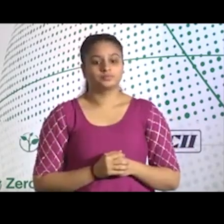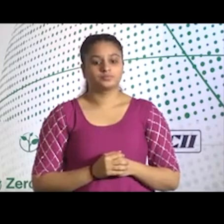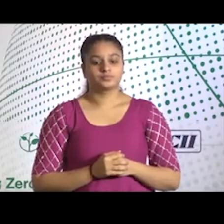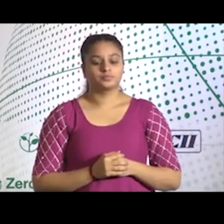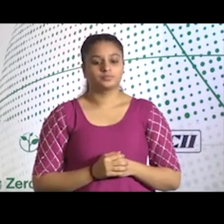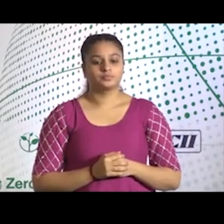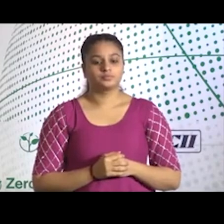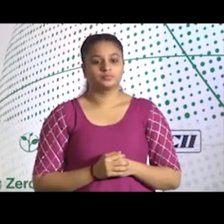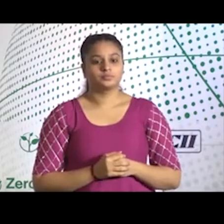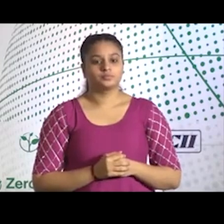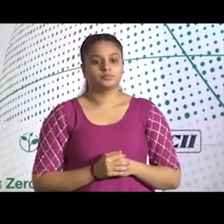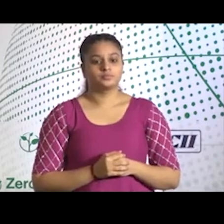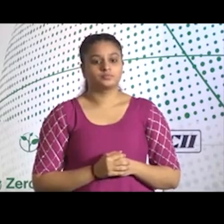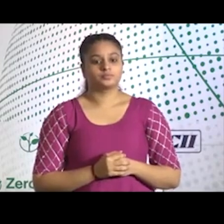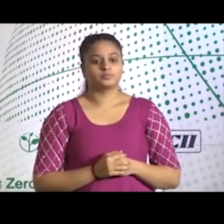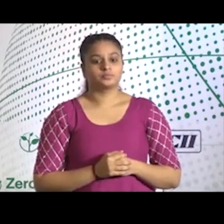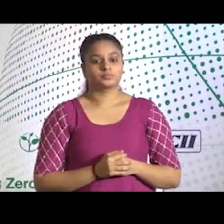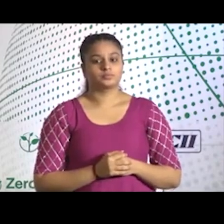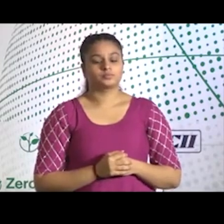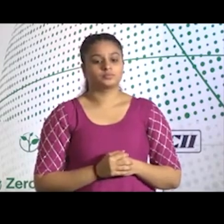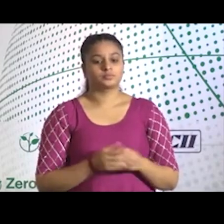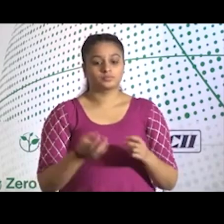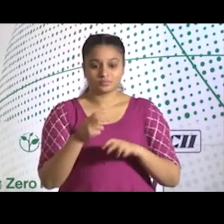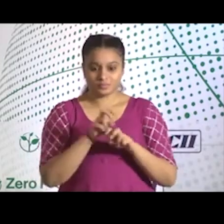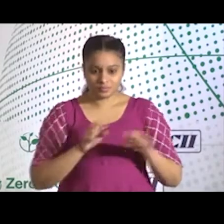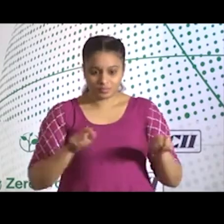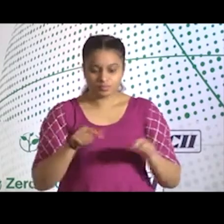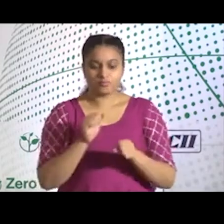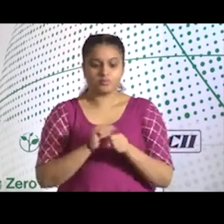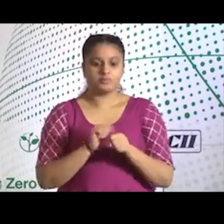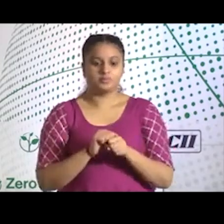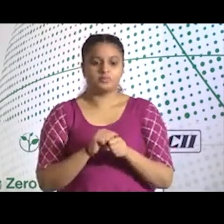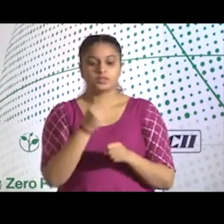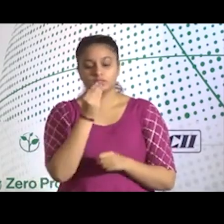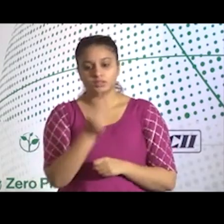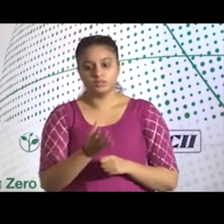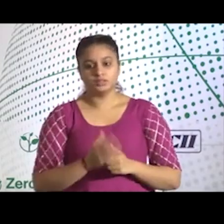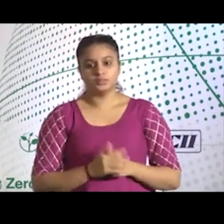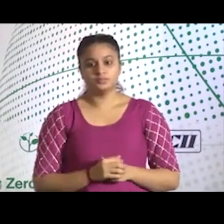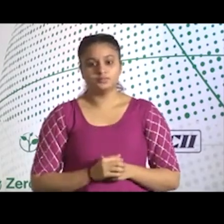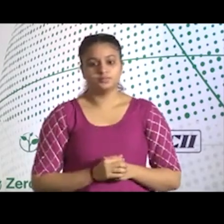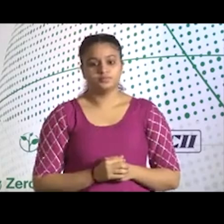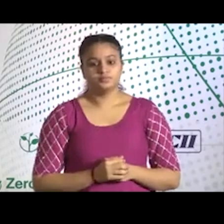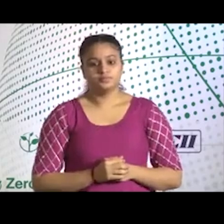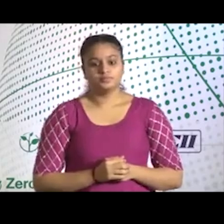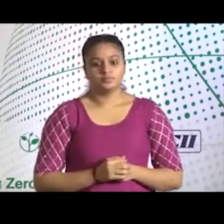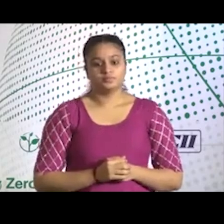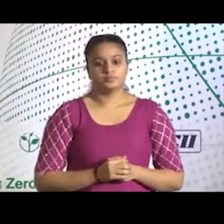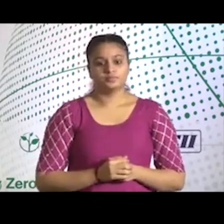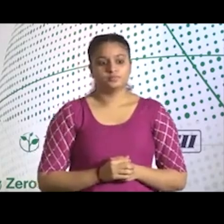and also on the panel to work towards it. And I think